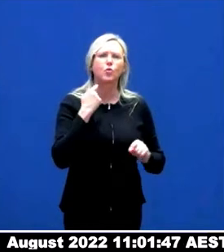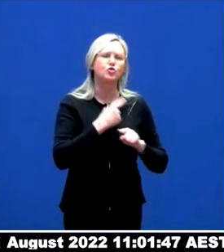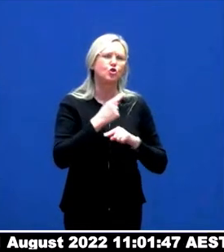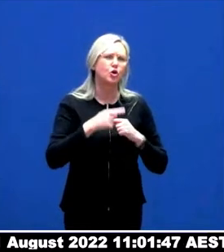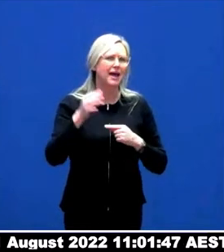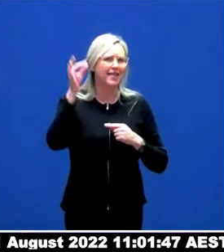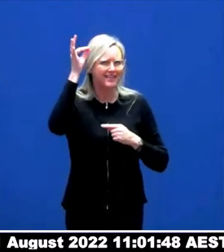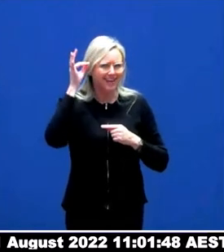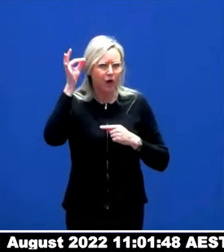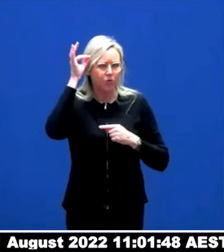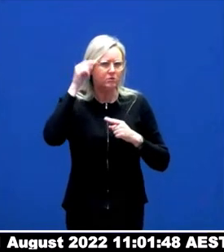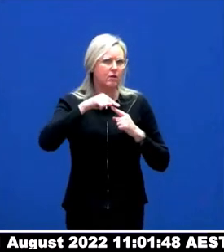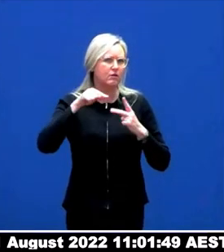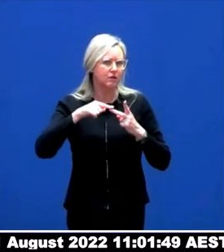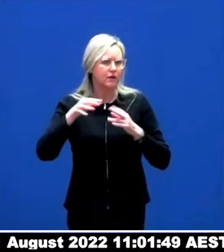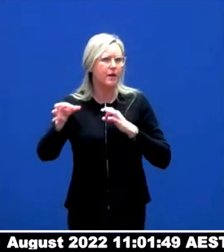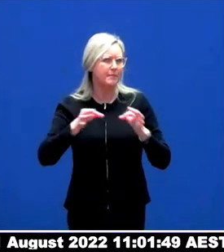Plan, is still in the early stages of development.